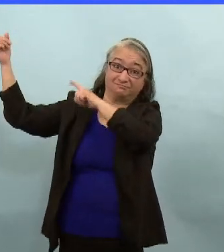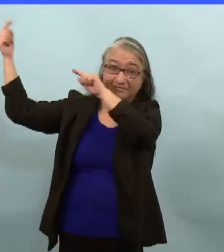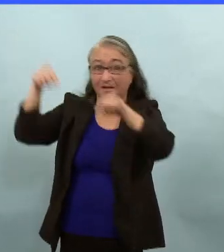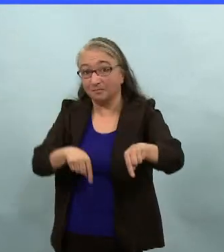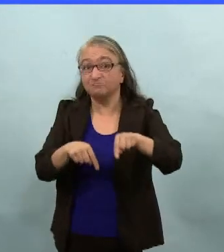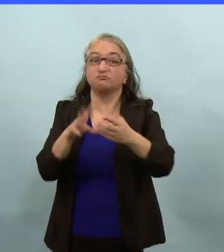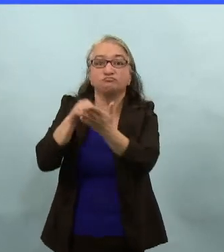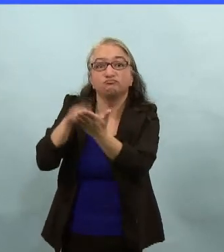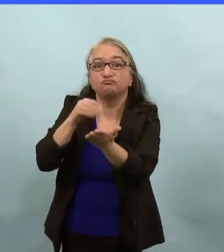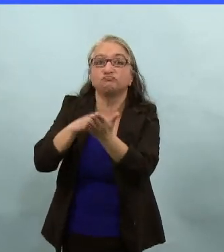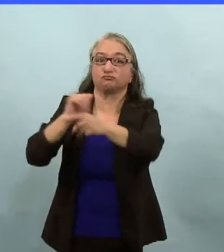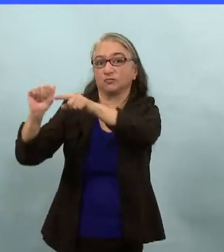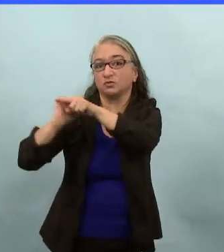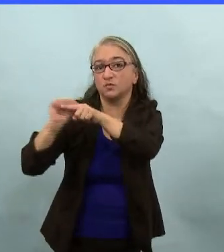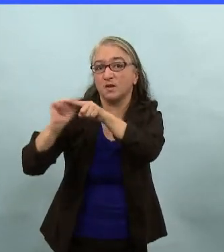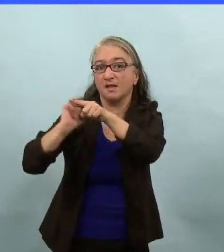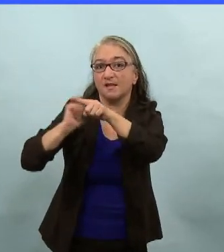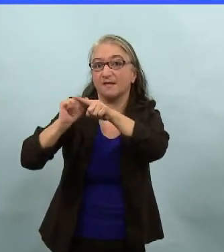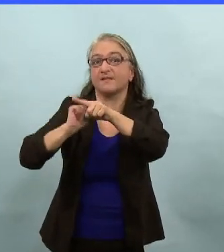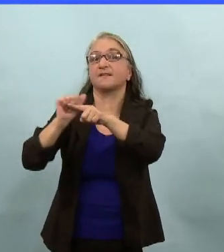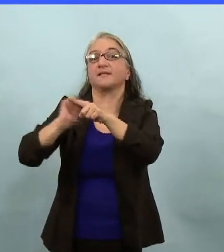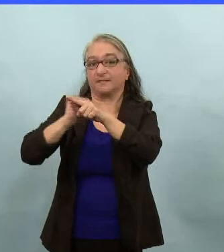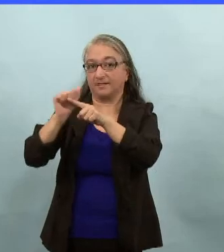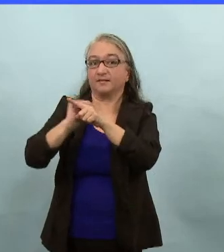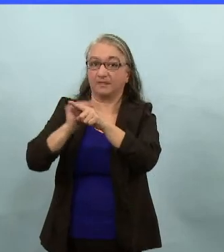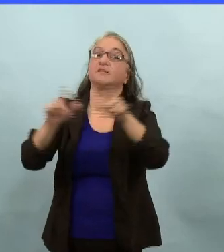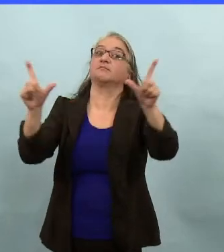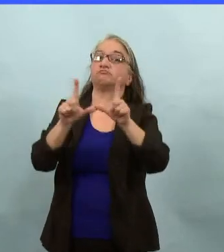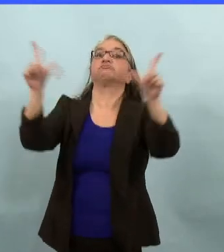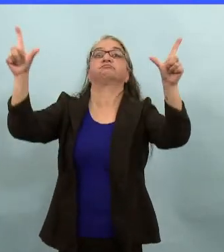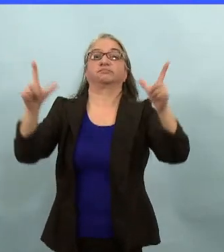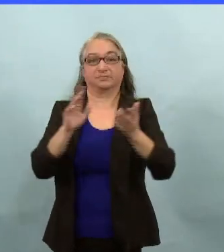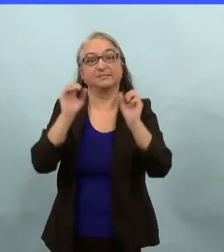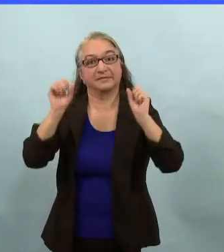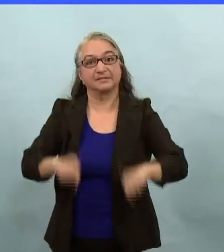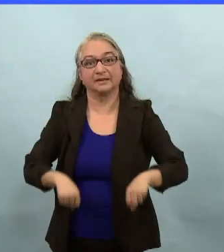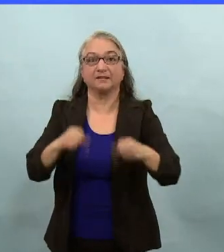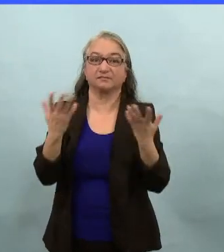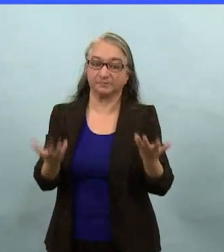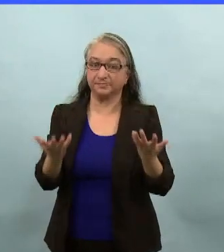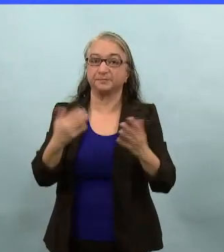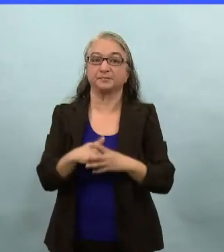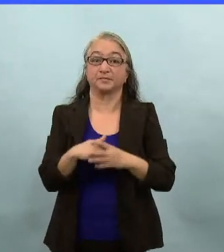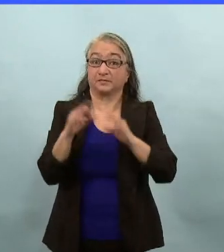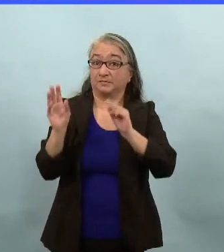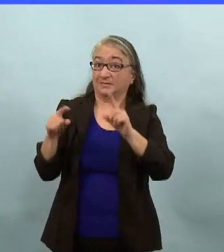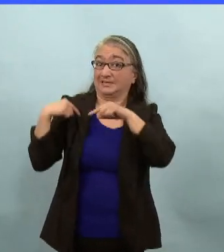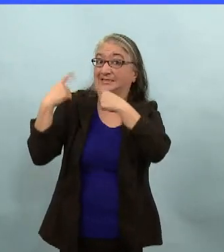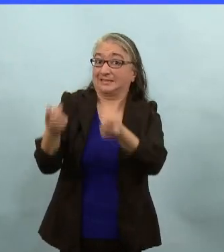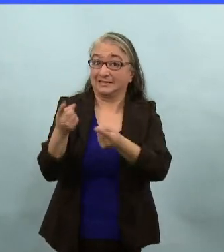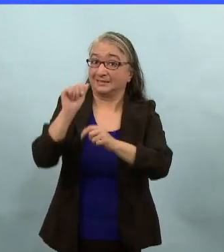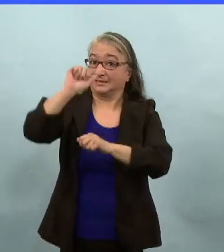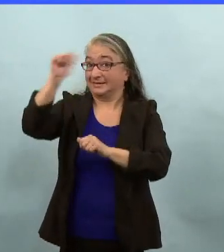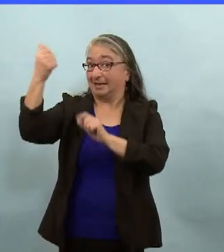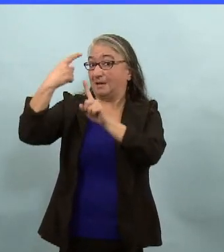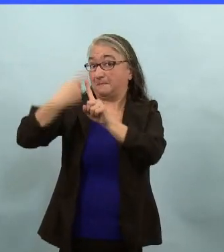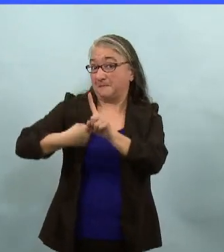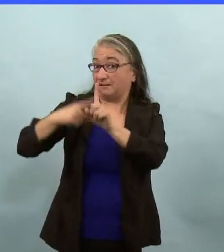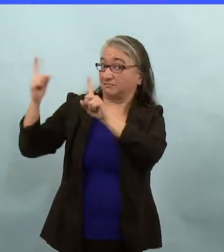capacity in icu we've also in the last 10 months we have we have licensed i think more it was